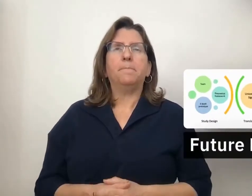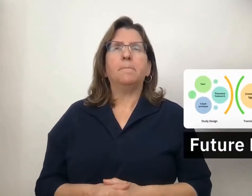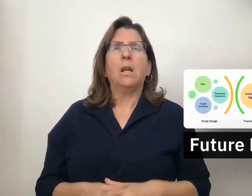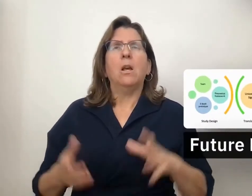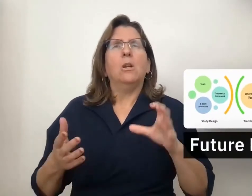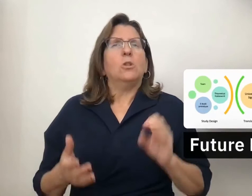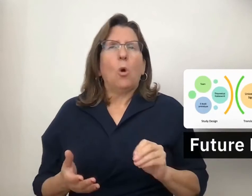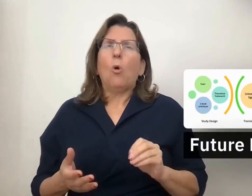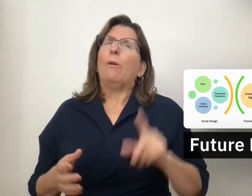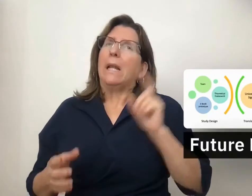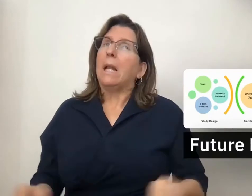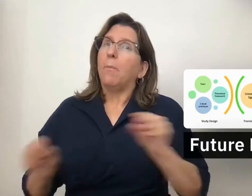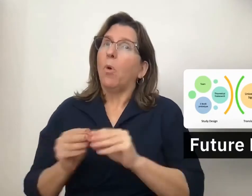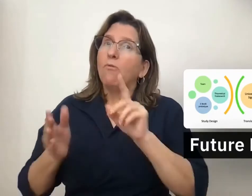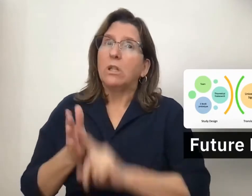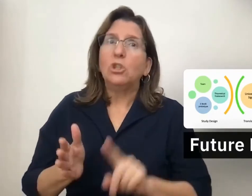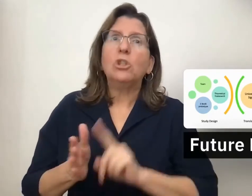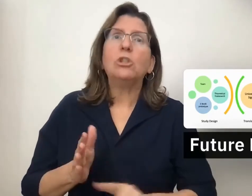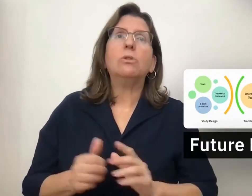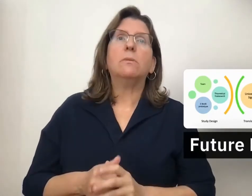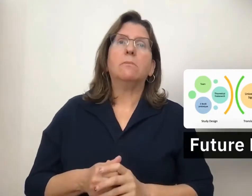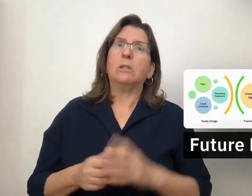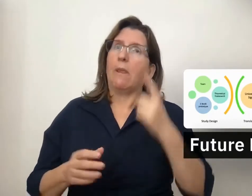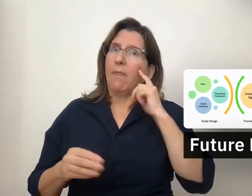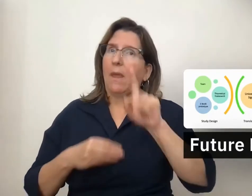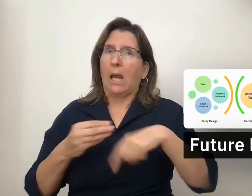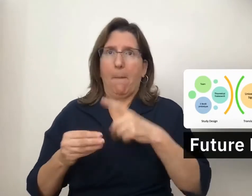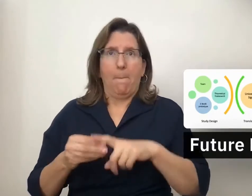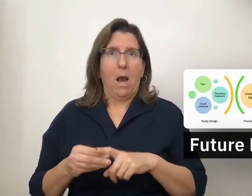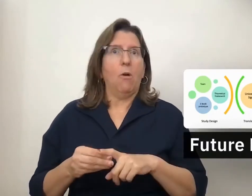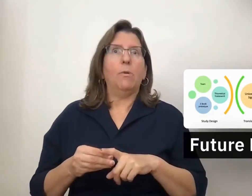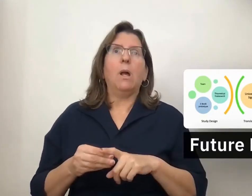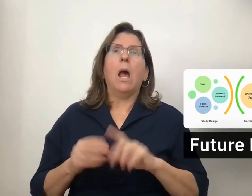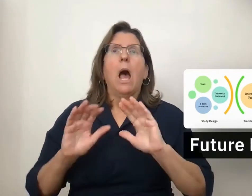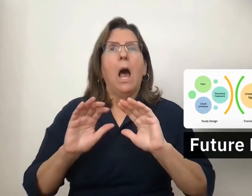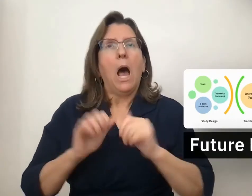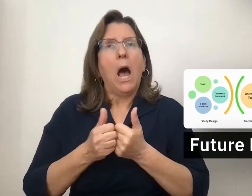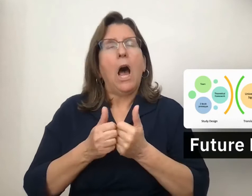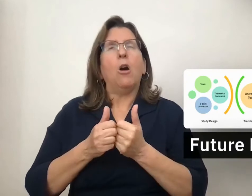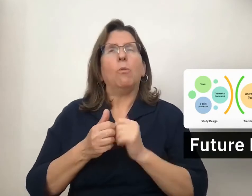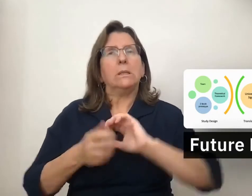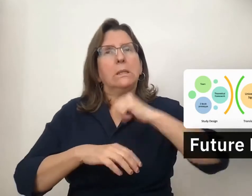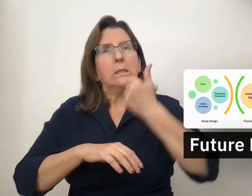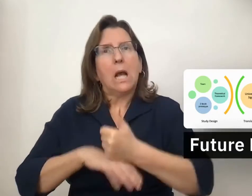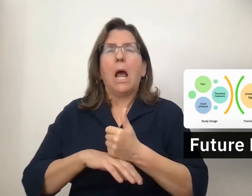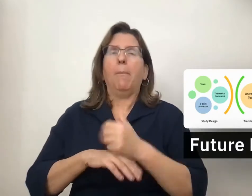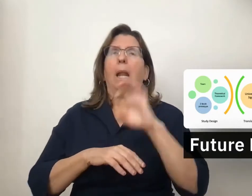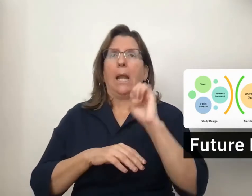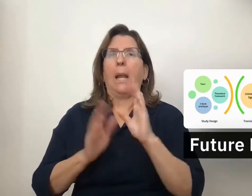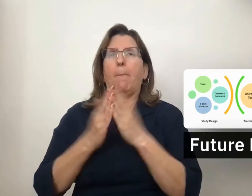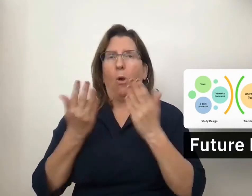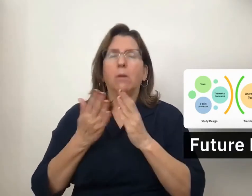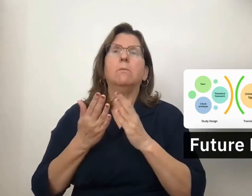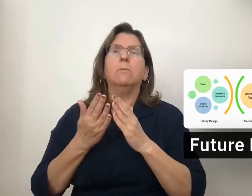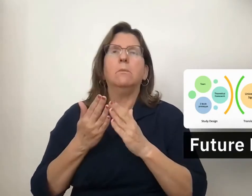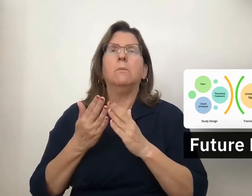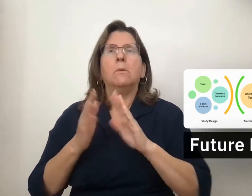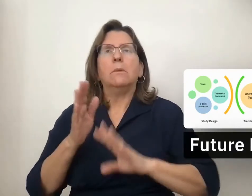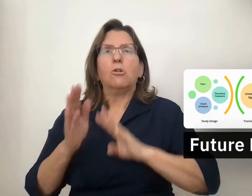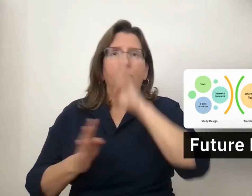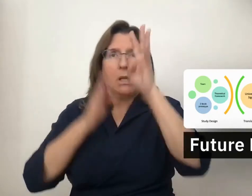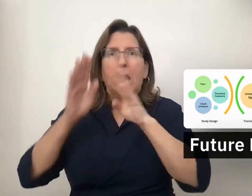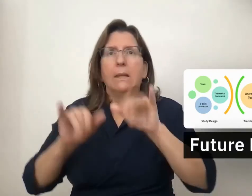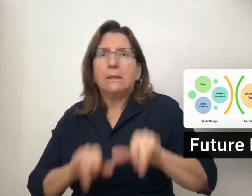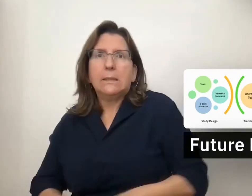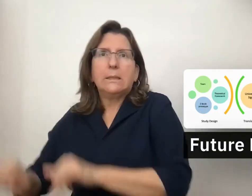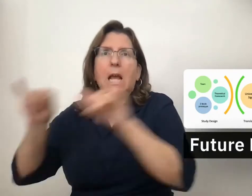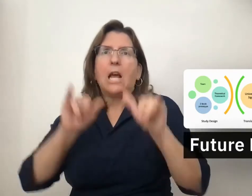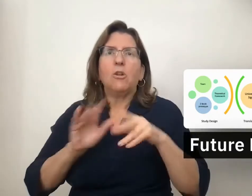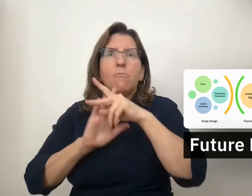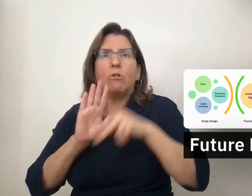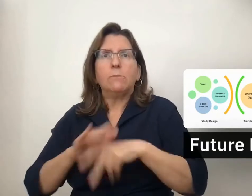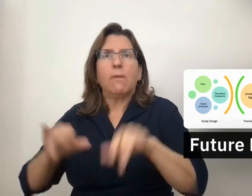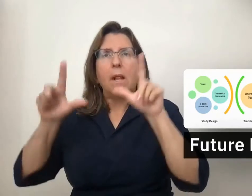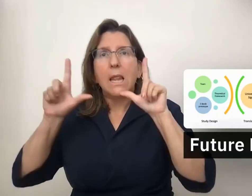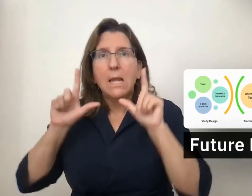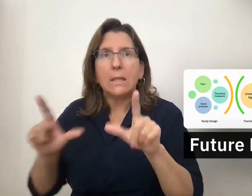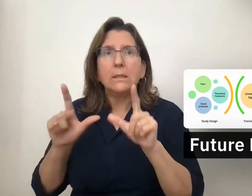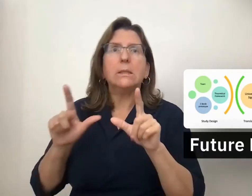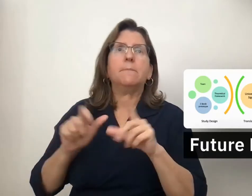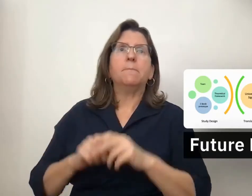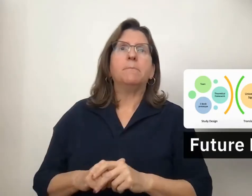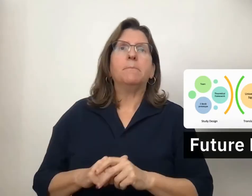Research is needed to understand the lens or framework to guide